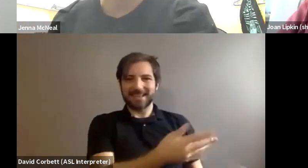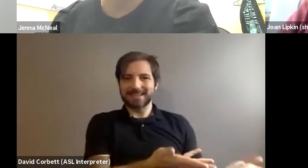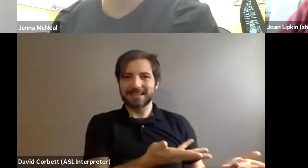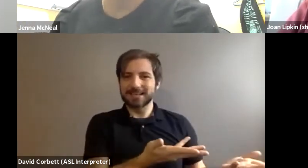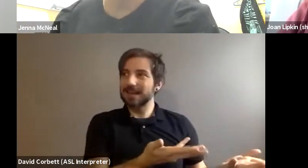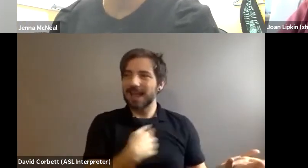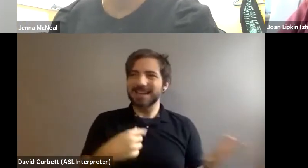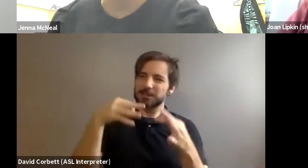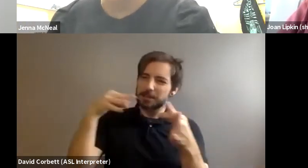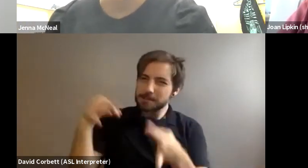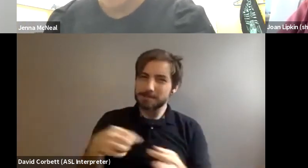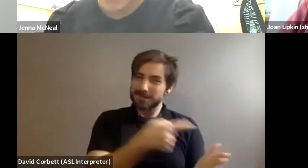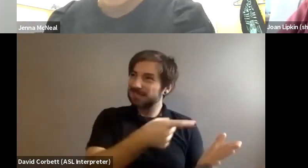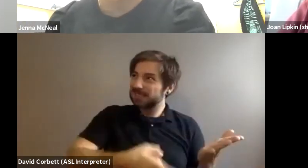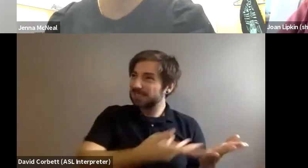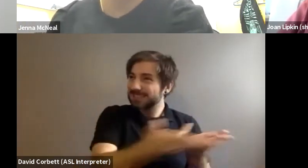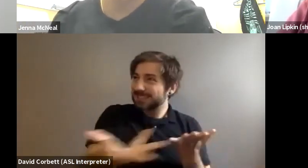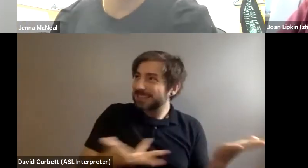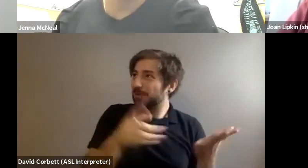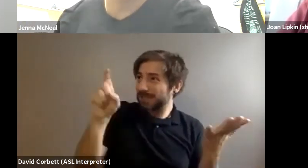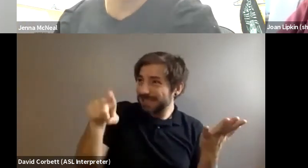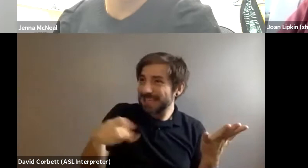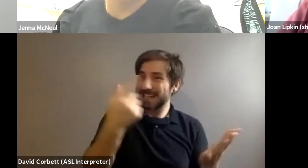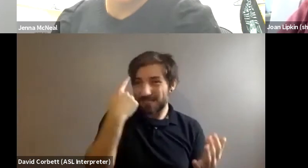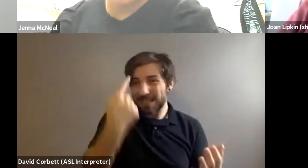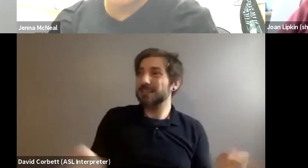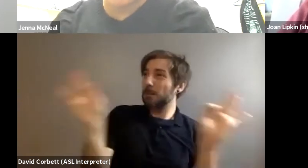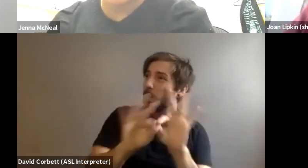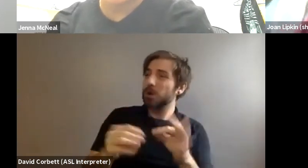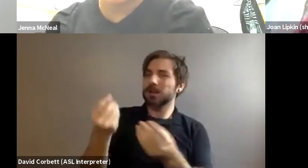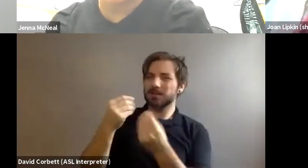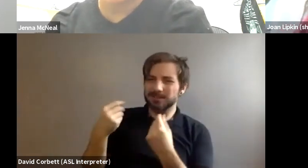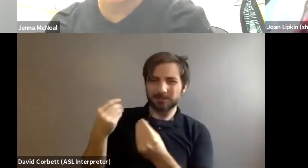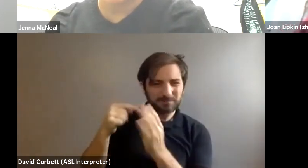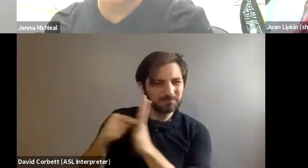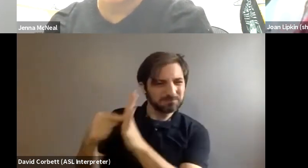is and just help them see why it's important